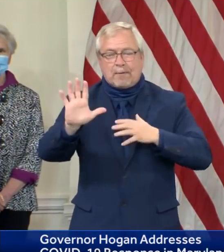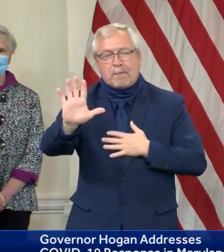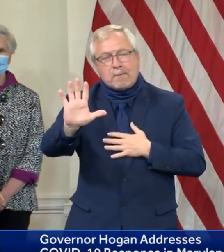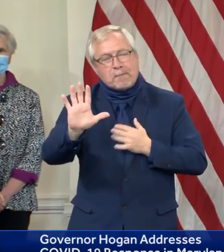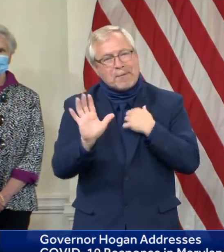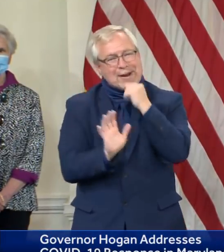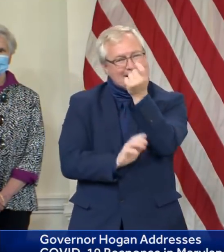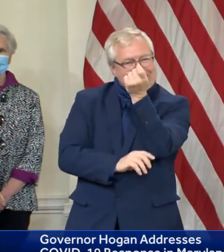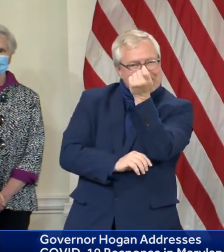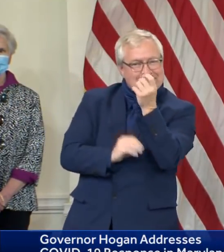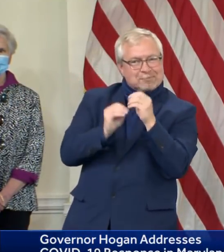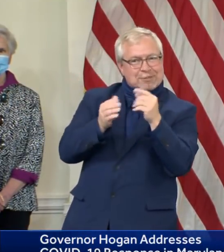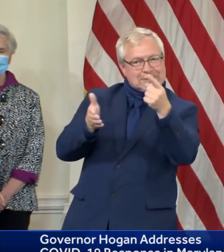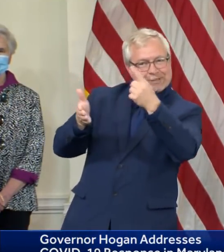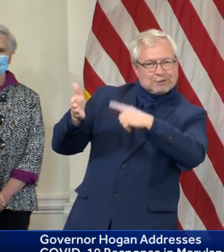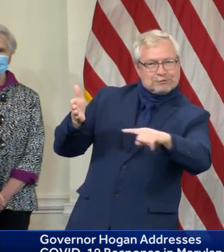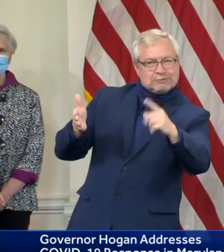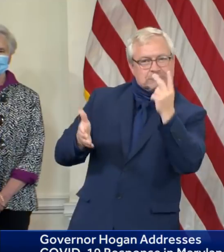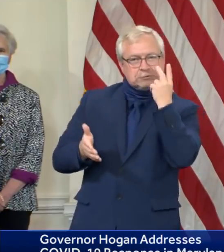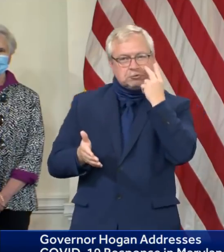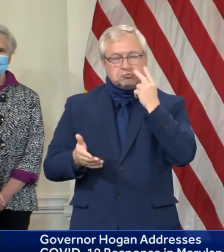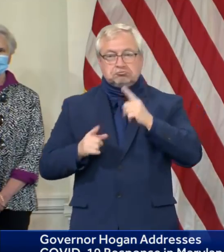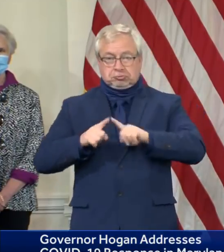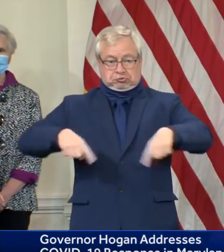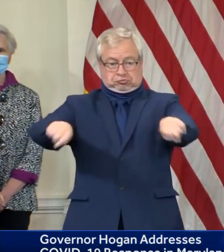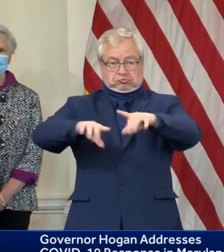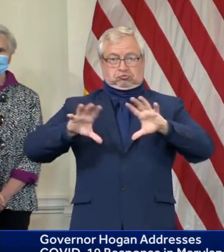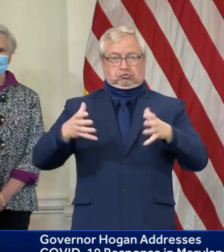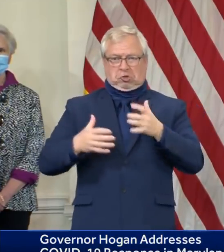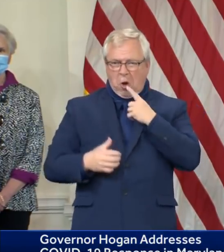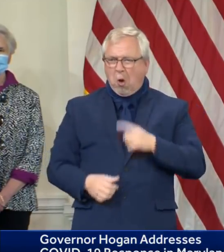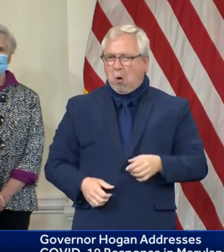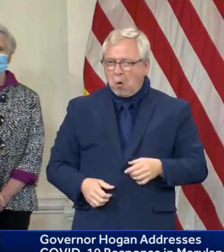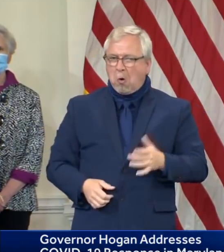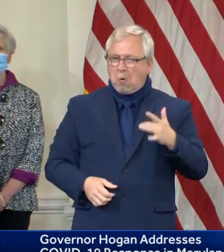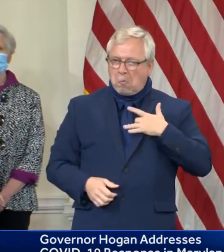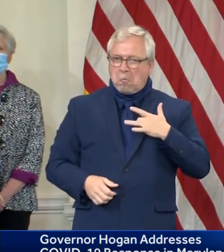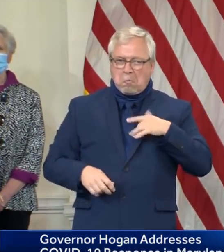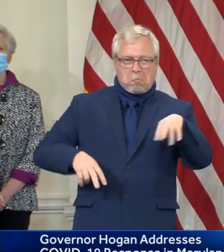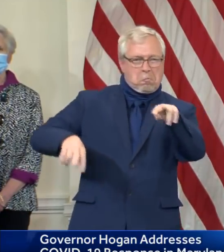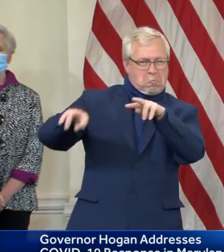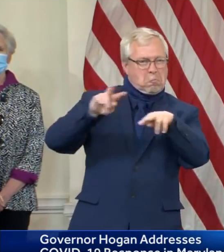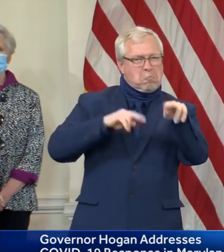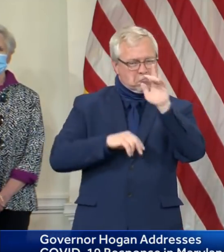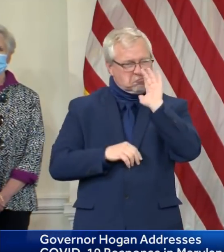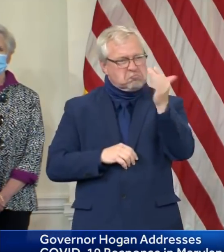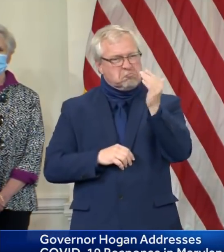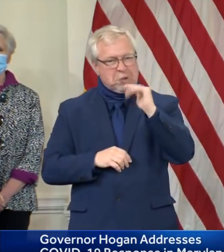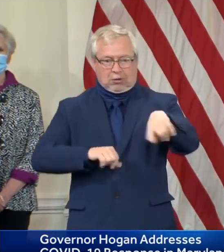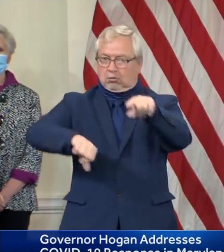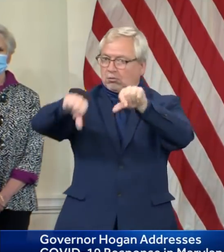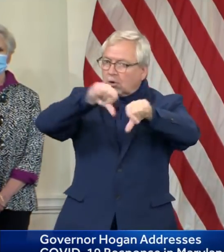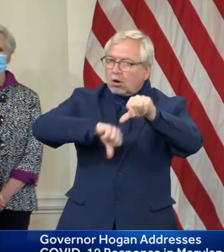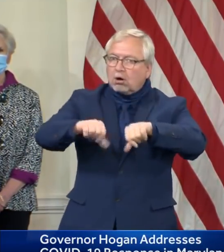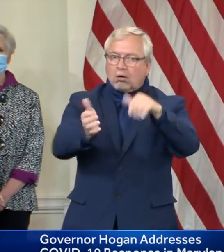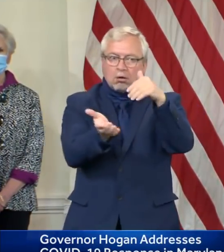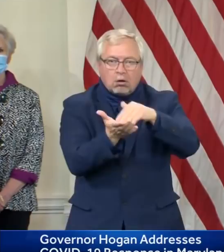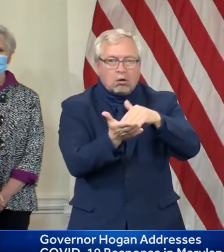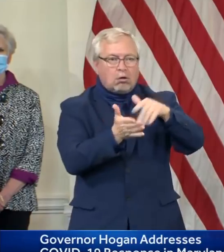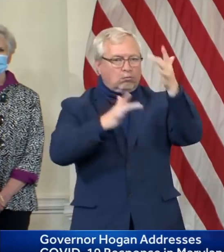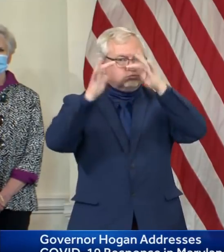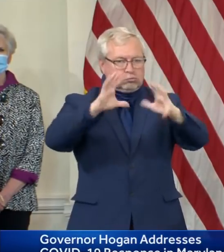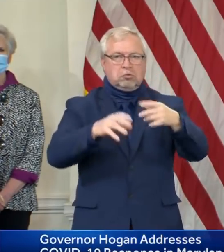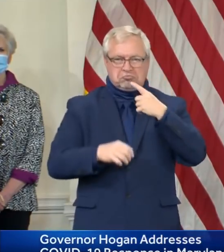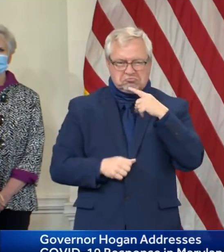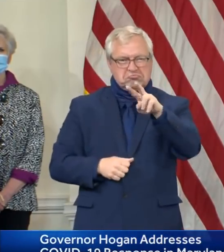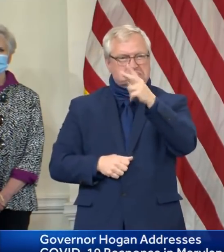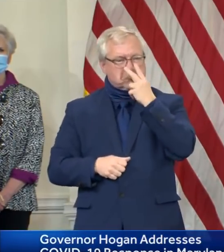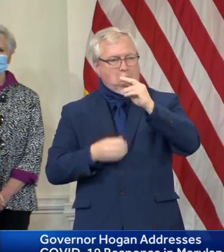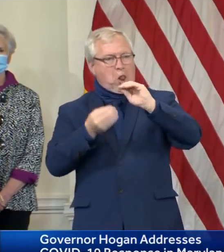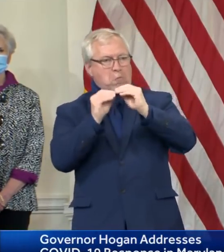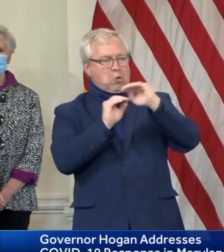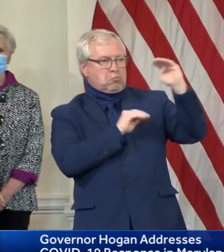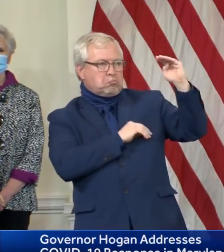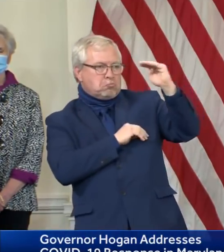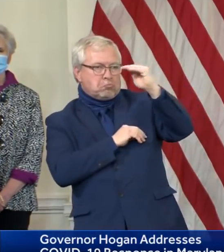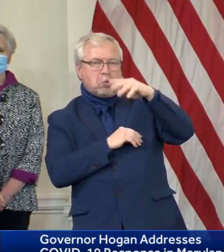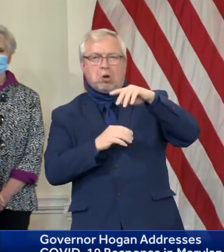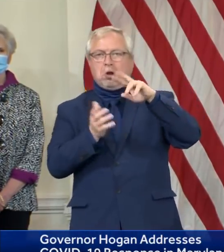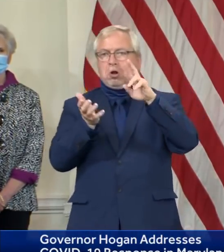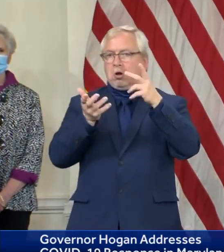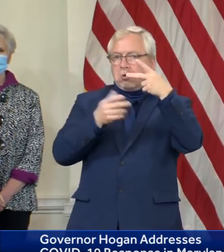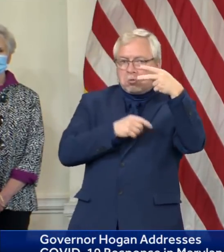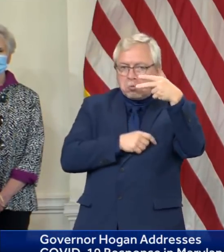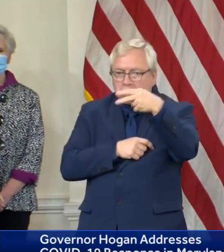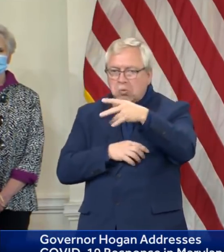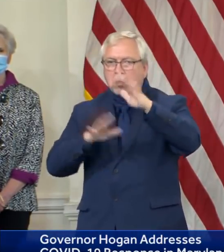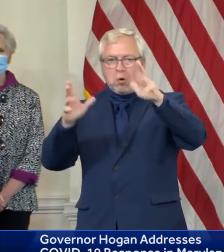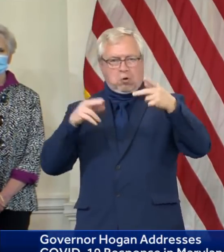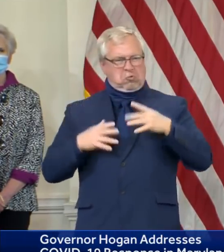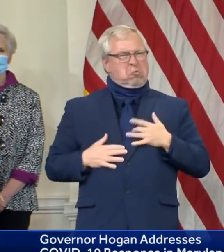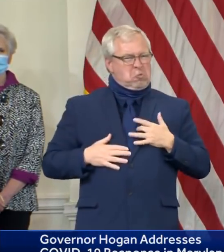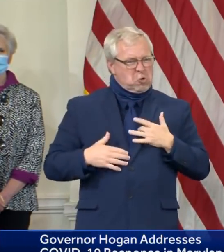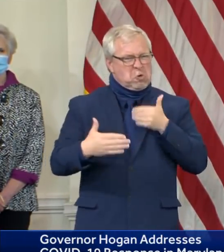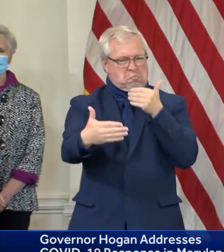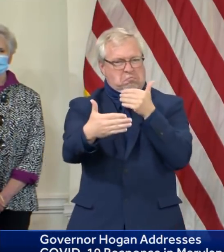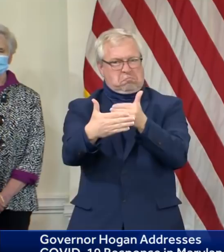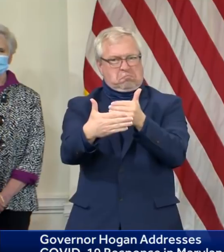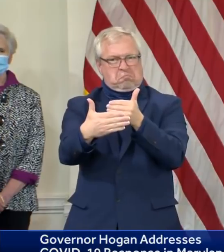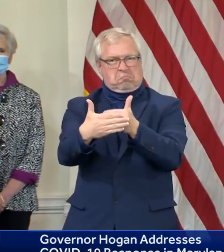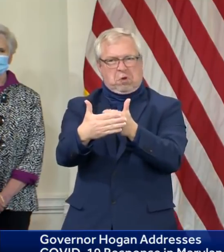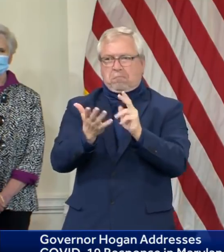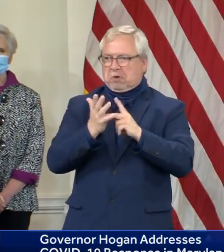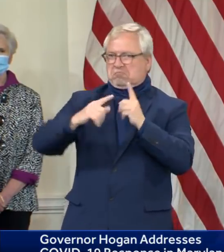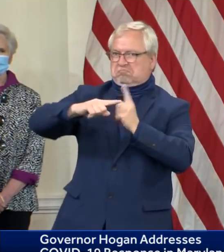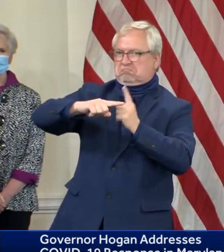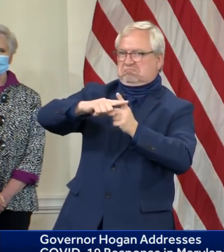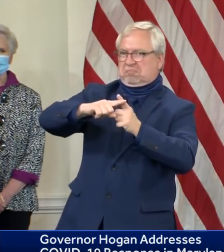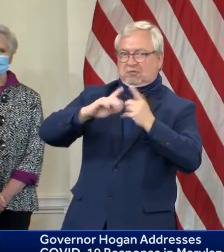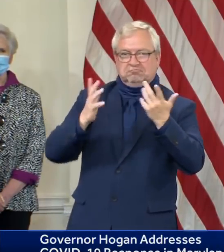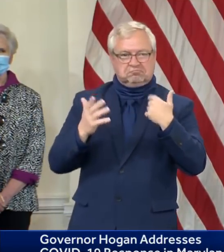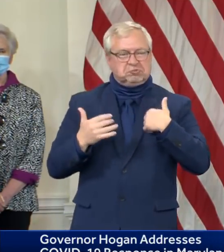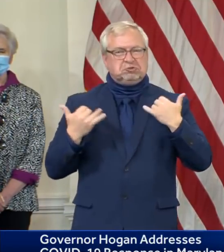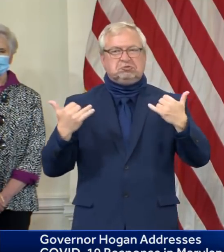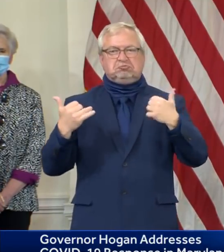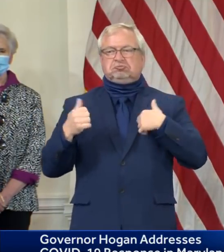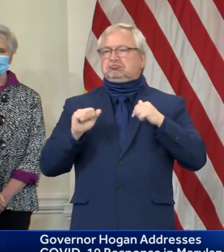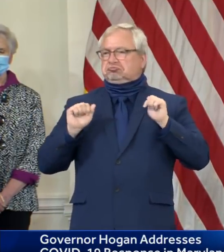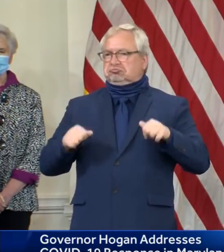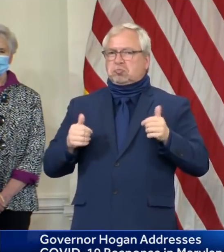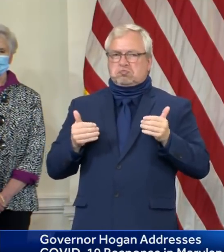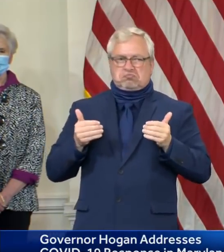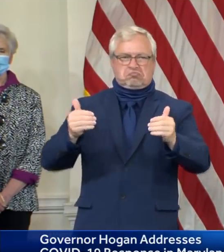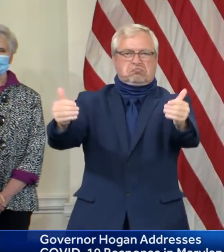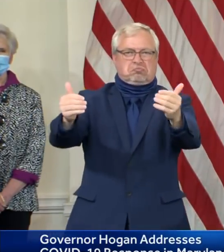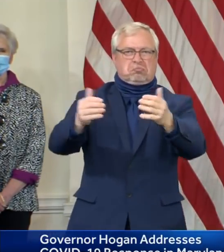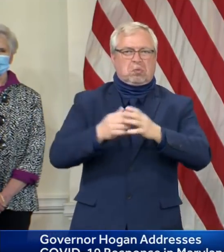WHILE WE STILL NEED SEVERAL MORE DAYS OF GOOD METRICS, OUR CORONAVIRUS RECOVERY TEAM, INCLUDING DOCTORS AND SCIENTISTS, HAS AGREED THAT THERE ARE SOME ADDITIONAL THINGS